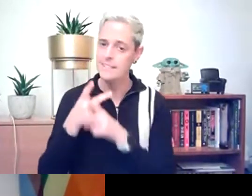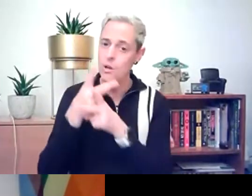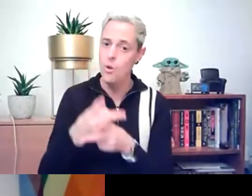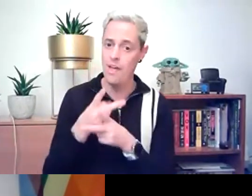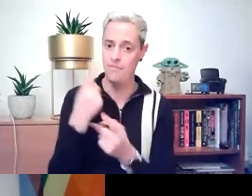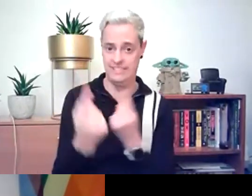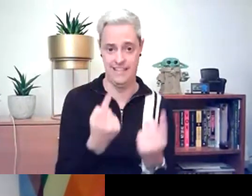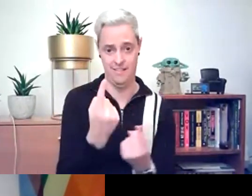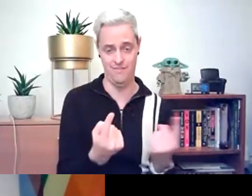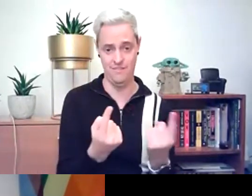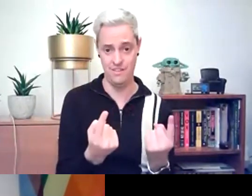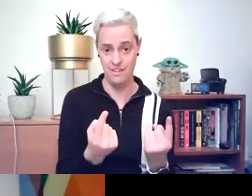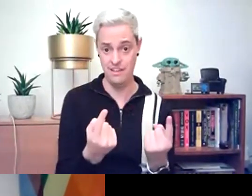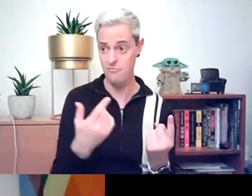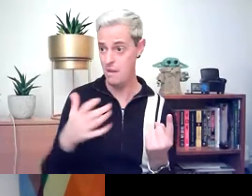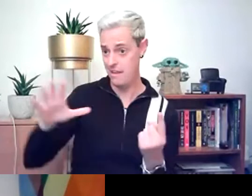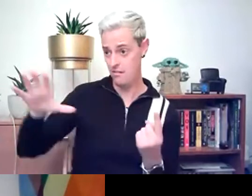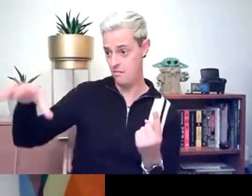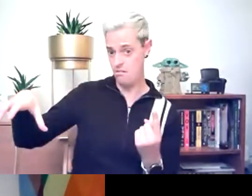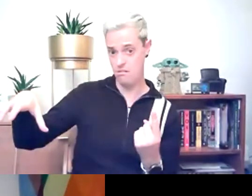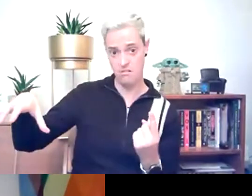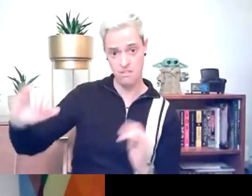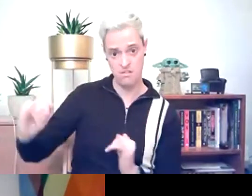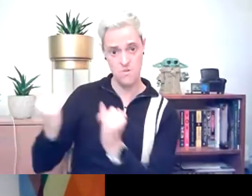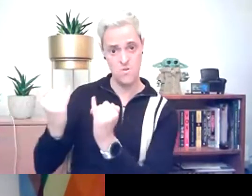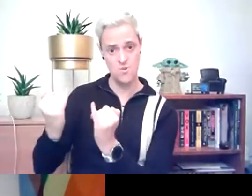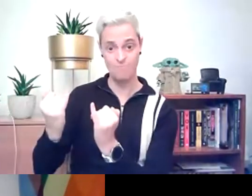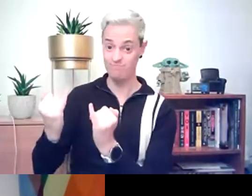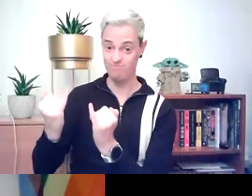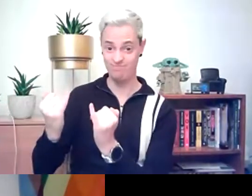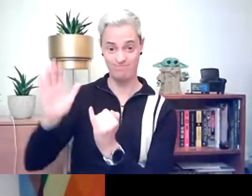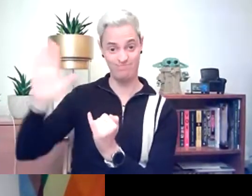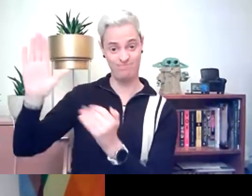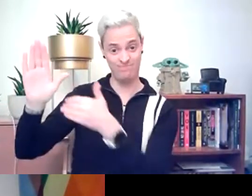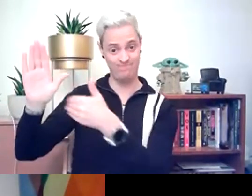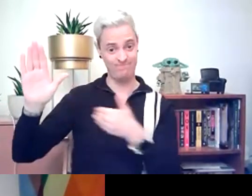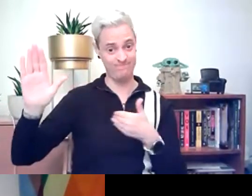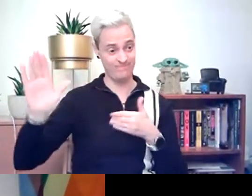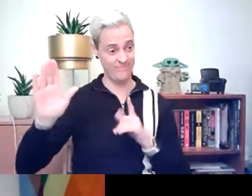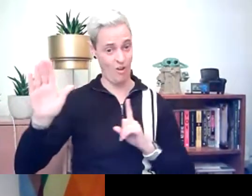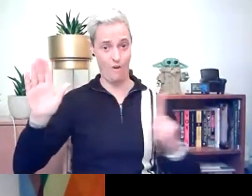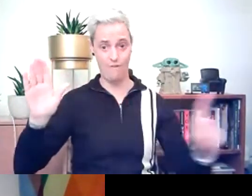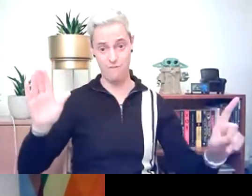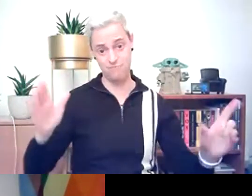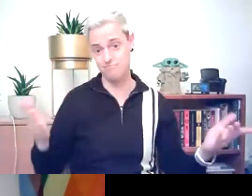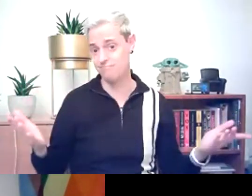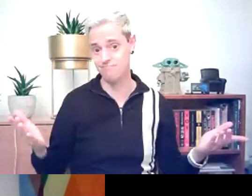from people. 18:53:26 That's also funny as much more valid choices staying with them and pursuing it, but it's been looking off to your, your well